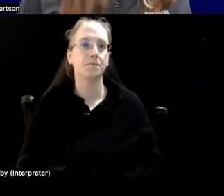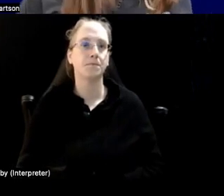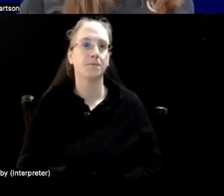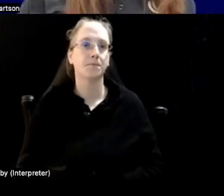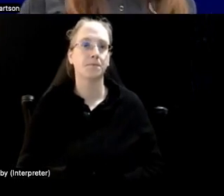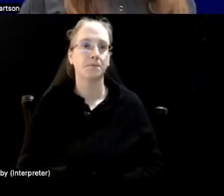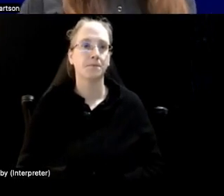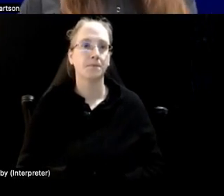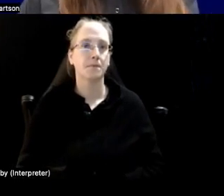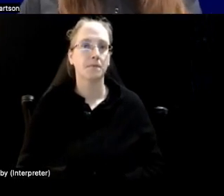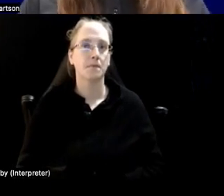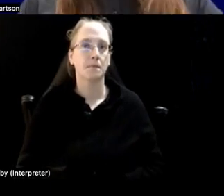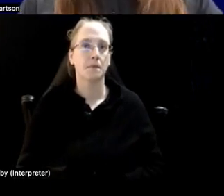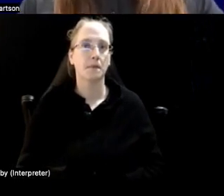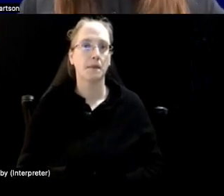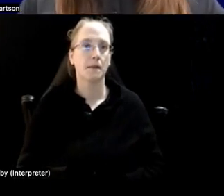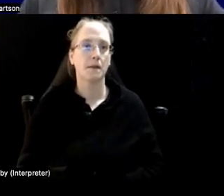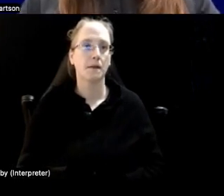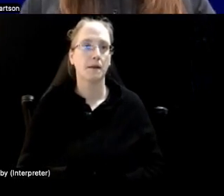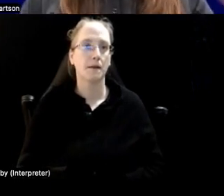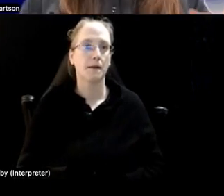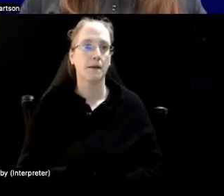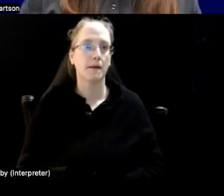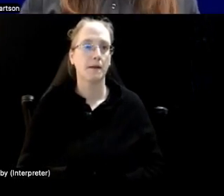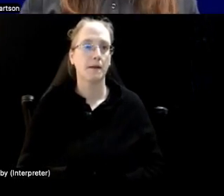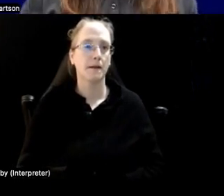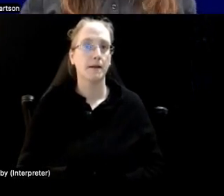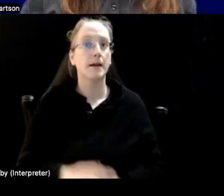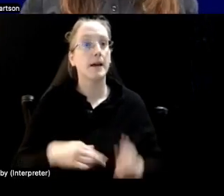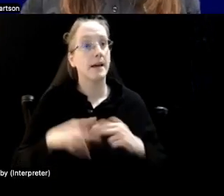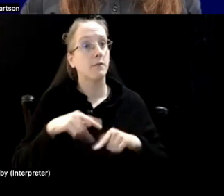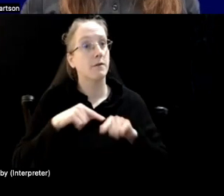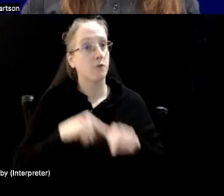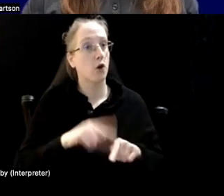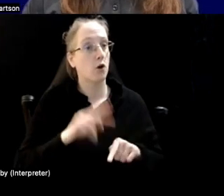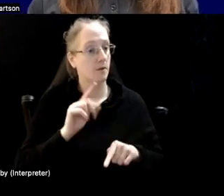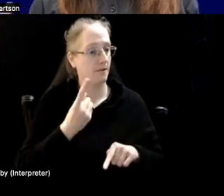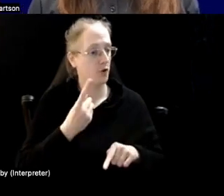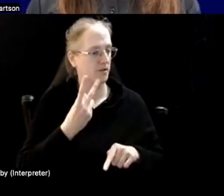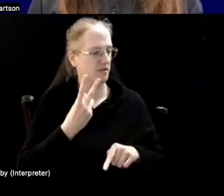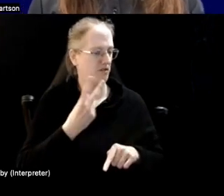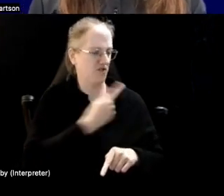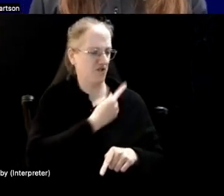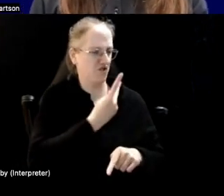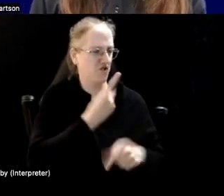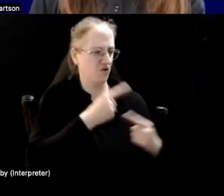But if we do kind of follow those first two cycles, what then develops is what